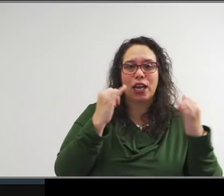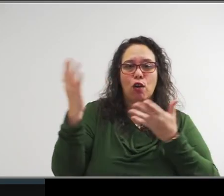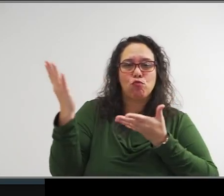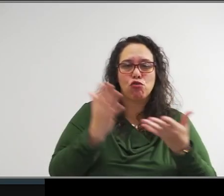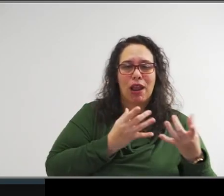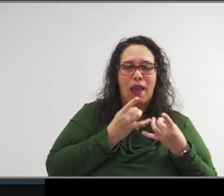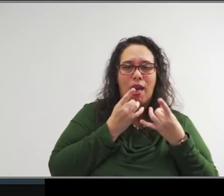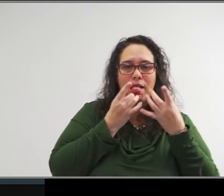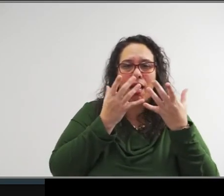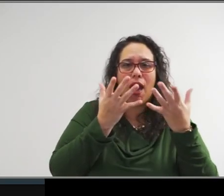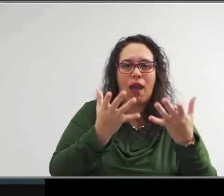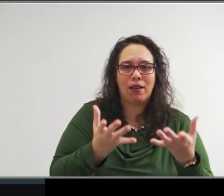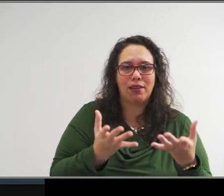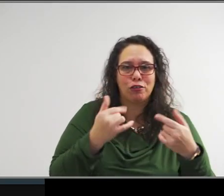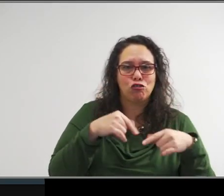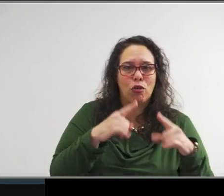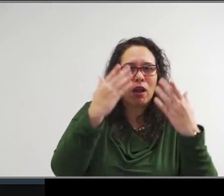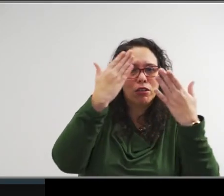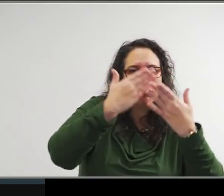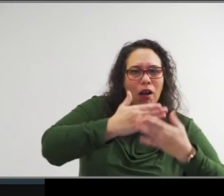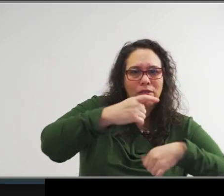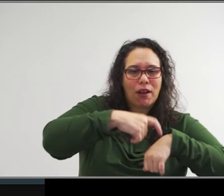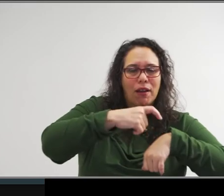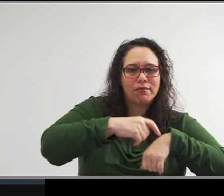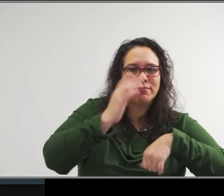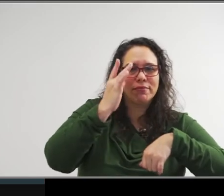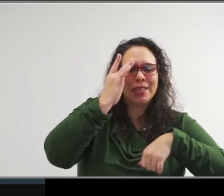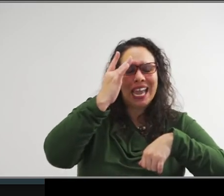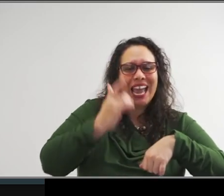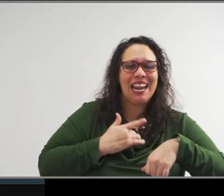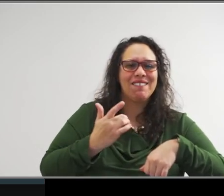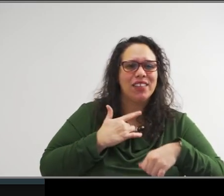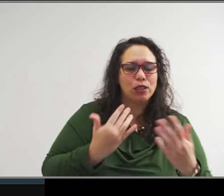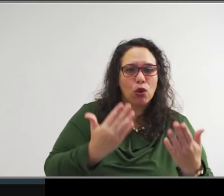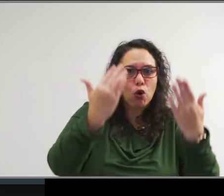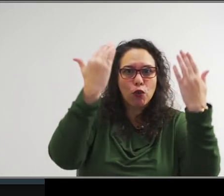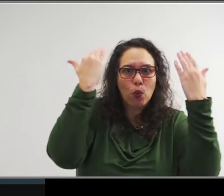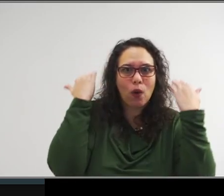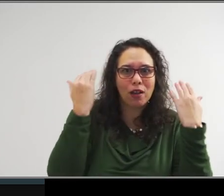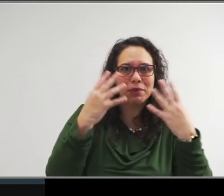in a really dark time. I time that can feel so overwhelmingly sad.